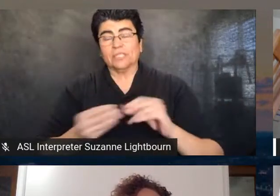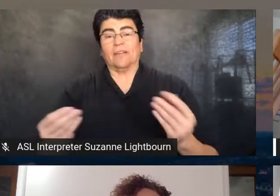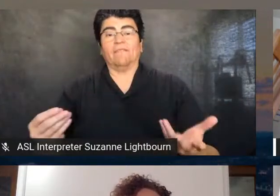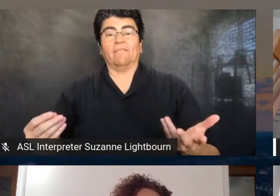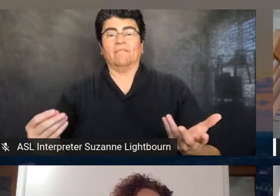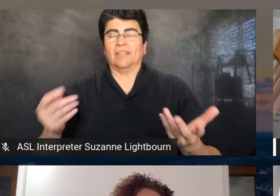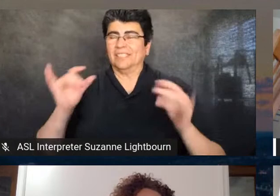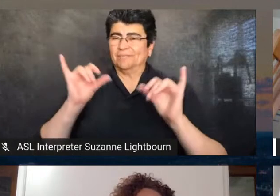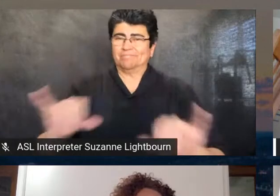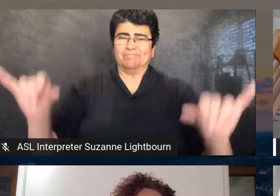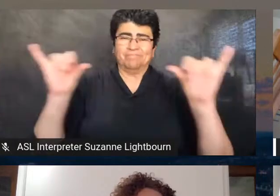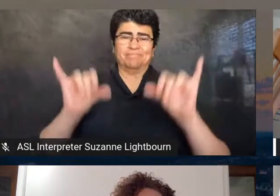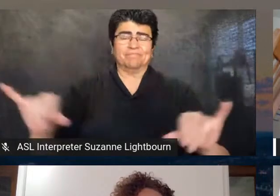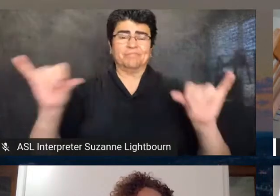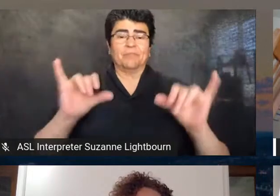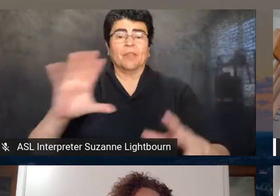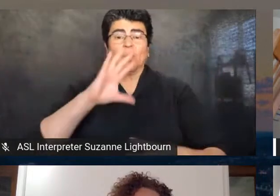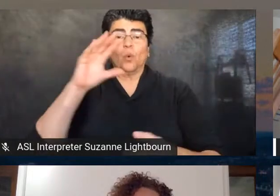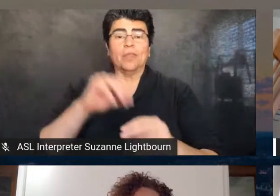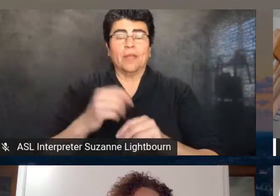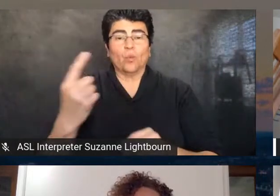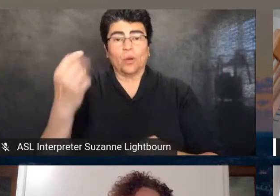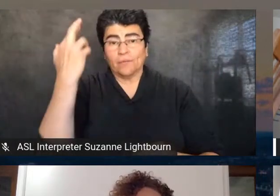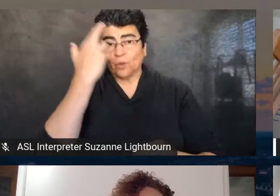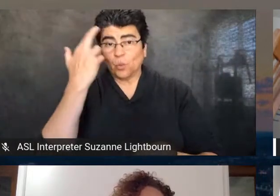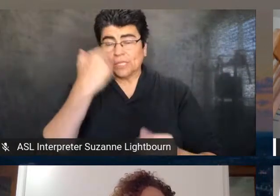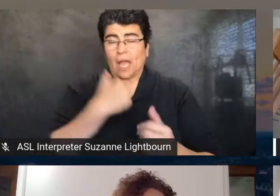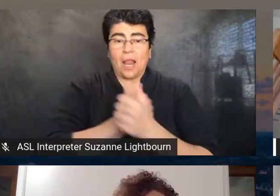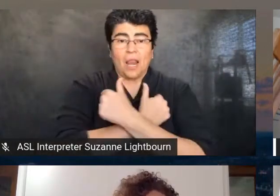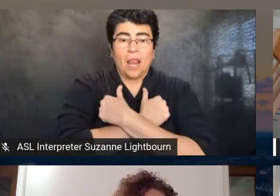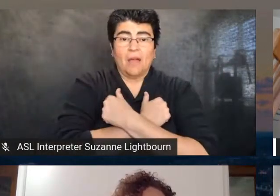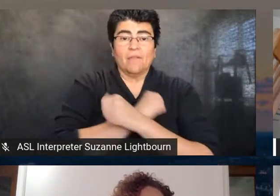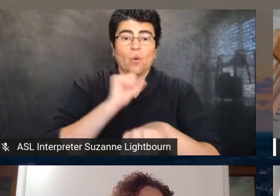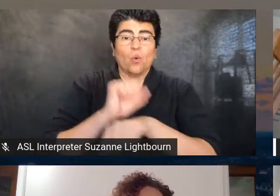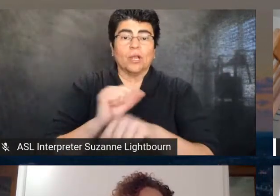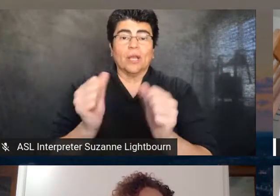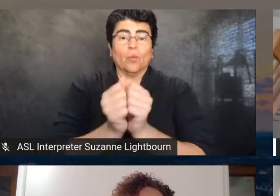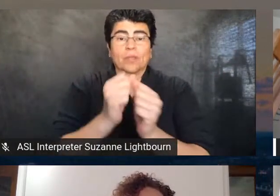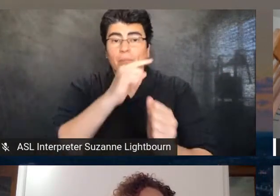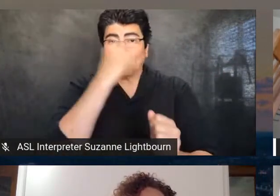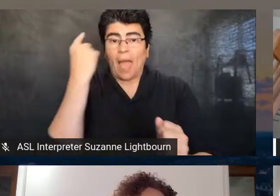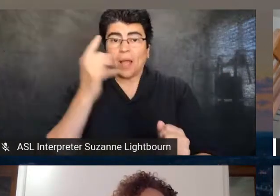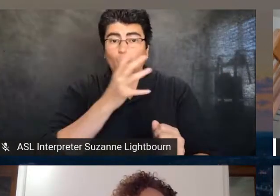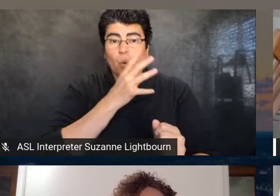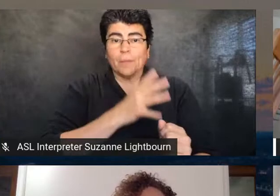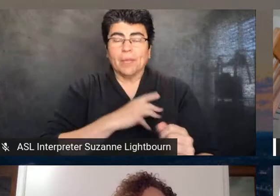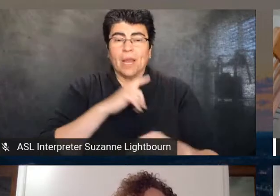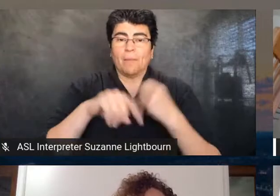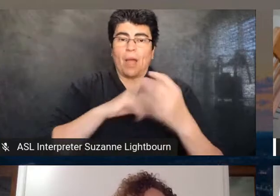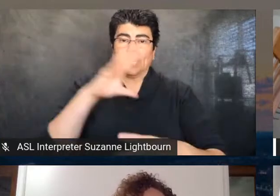so one of the reasons I loved working with black women on the inclusion rider